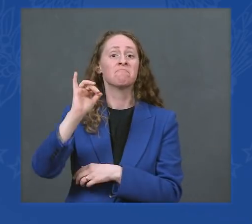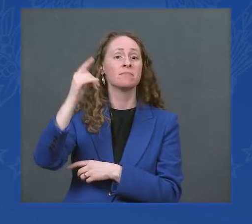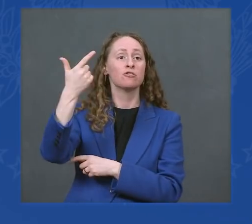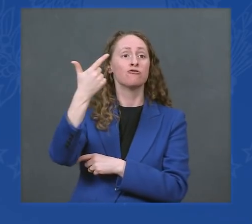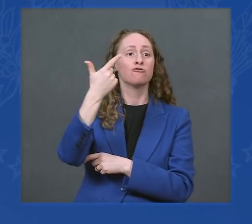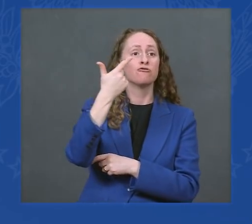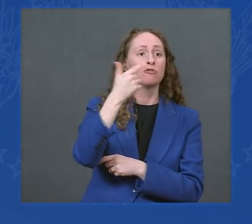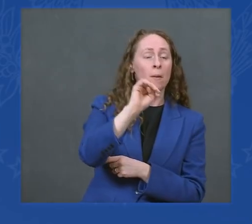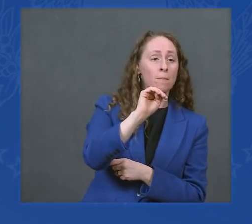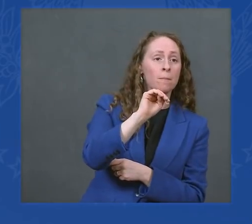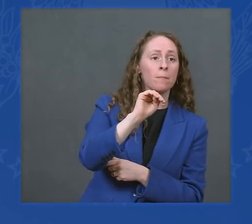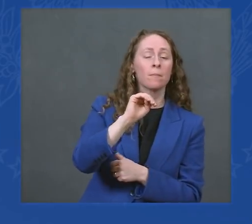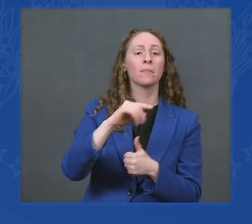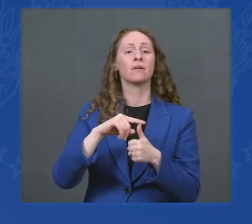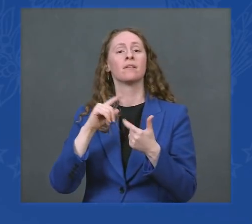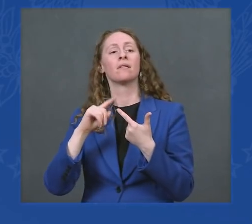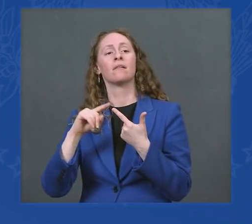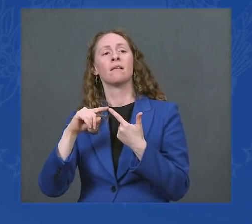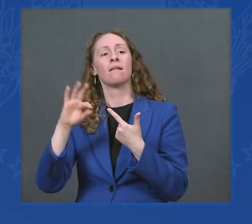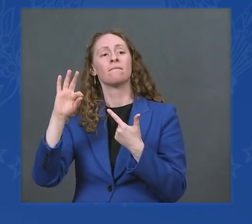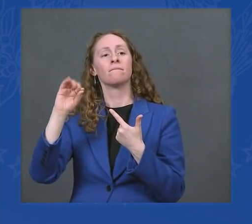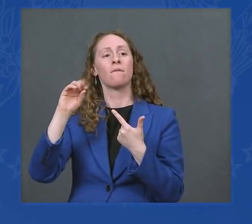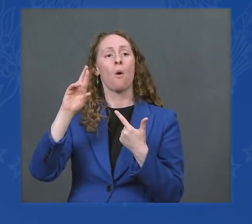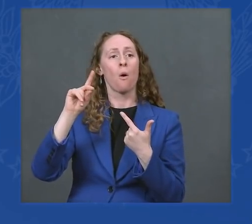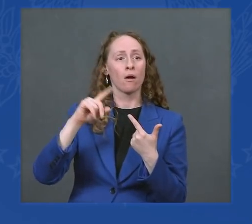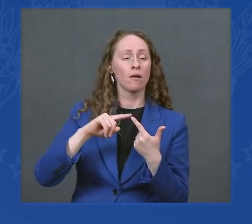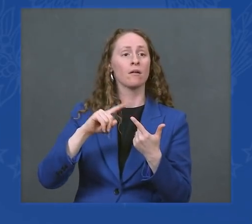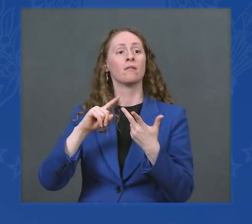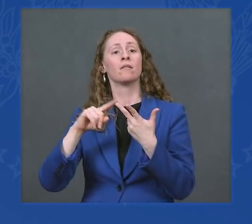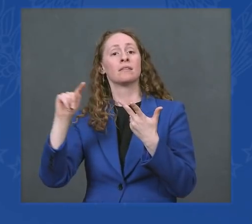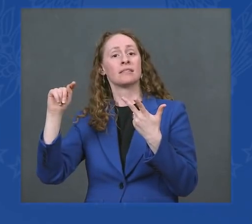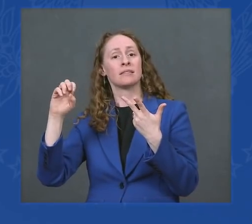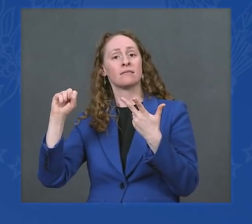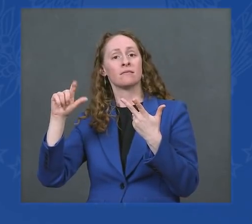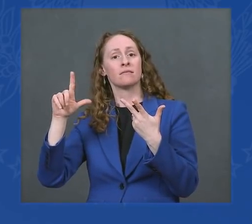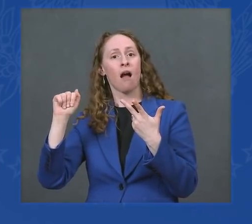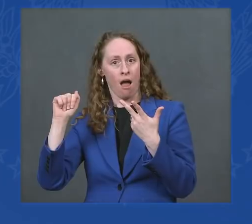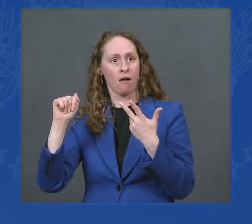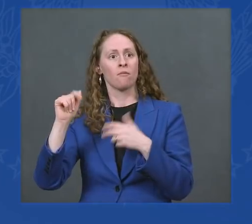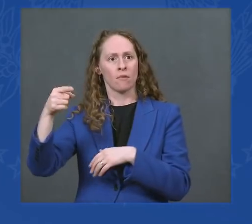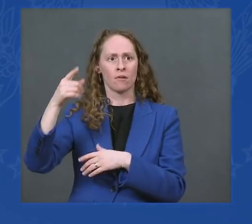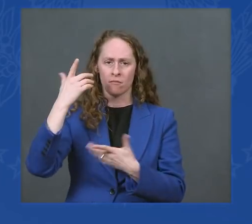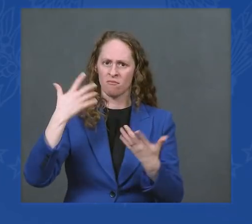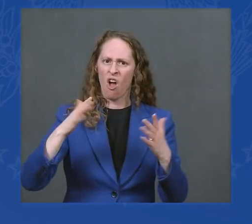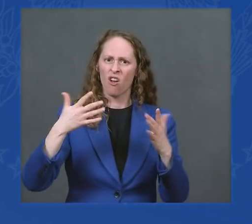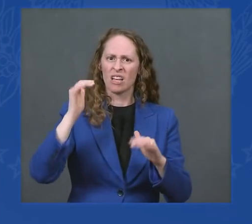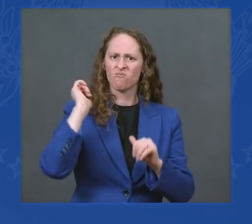to Tesla, our nation's largest electric vehicle manufacturer; to innovative younger companies like Rivian,